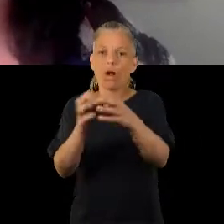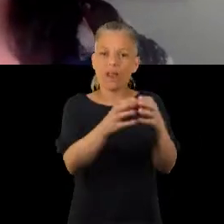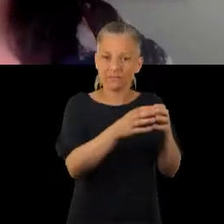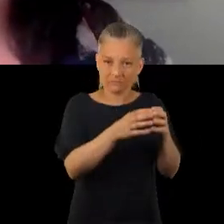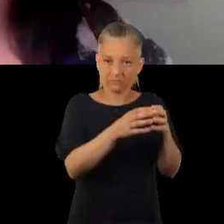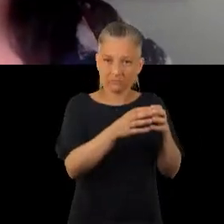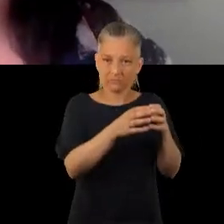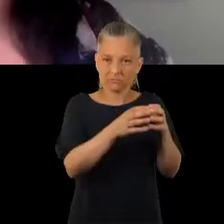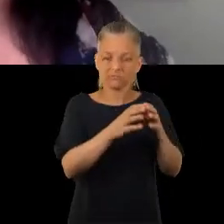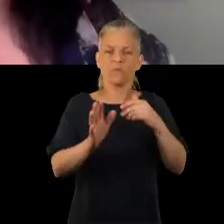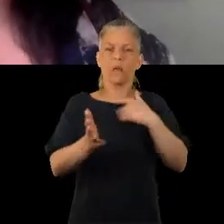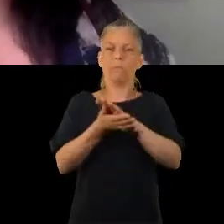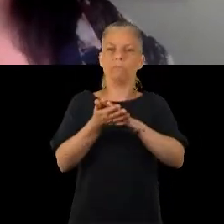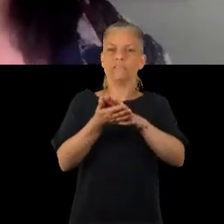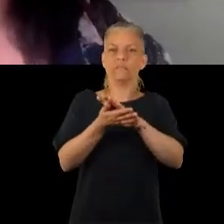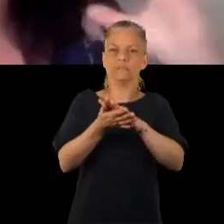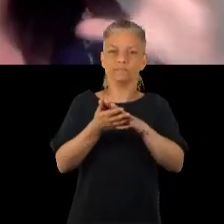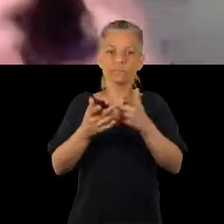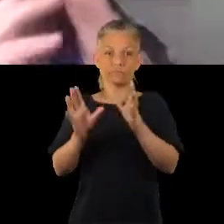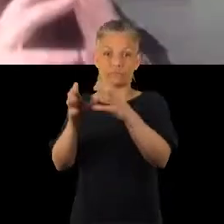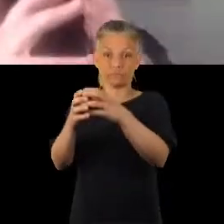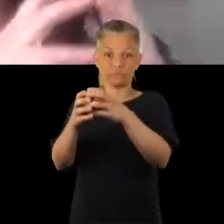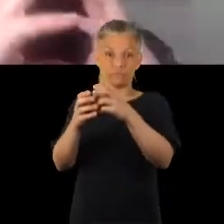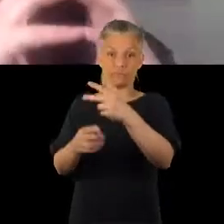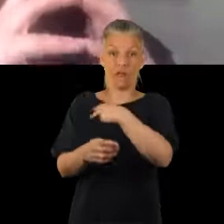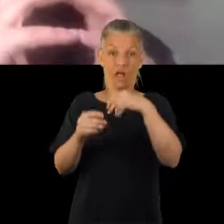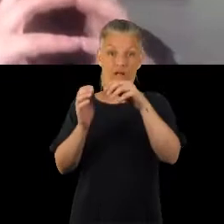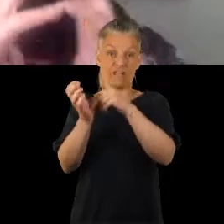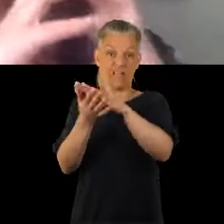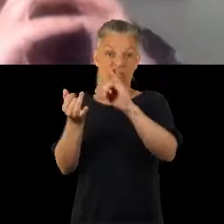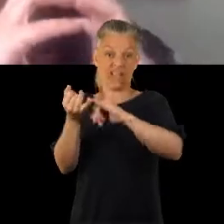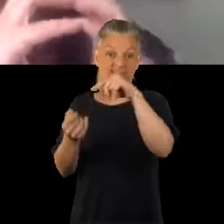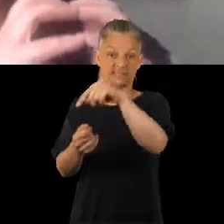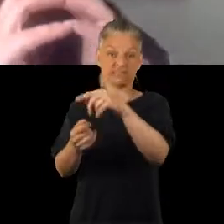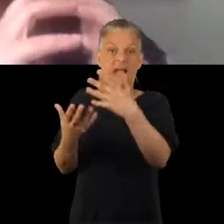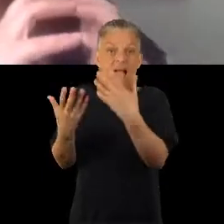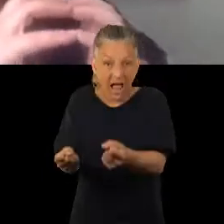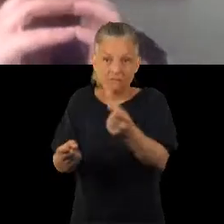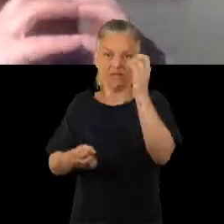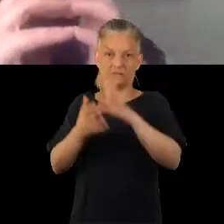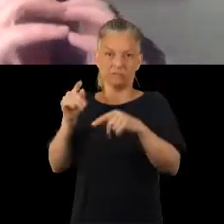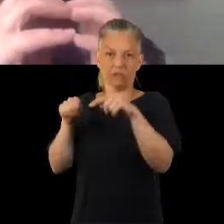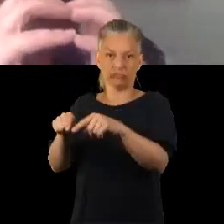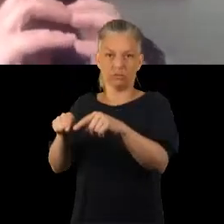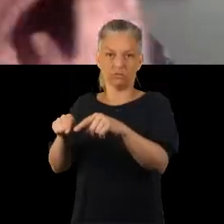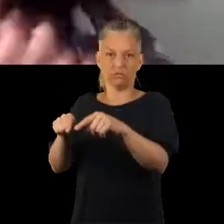So for me, how you protect peer support and how you bring that in is really important, but it’s